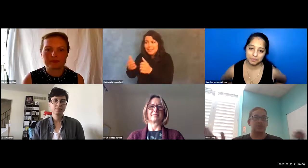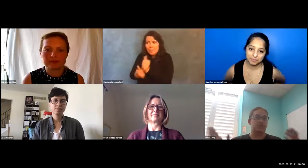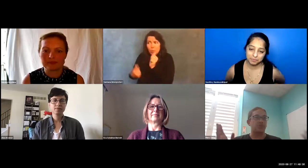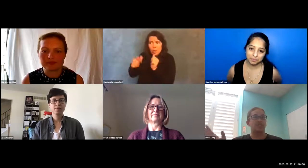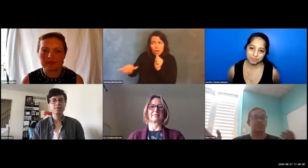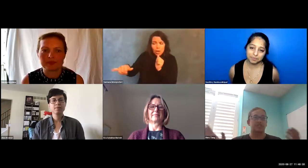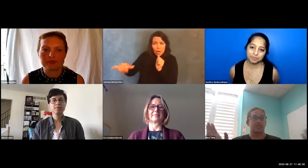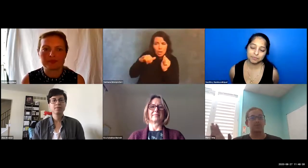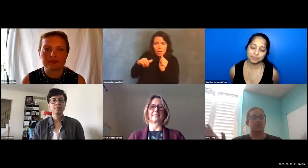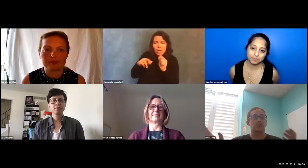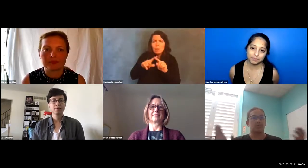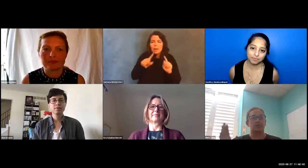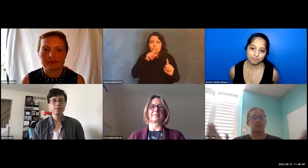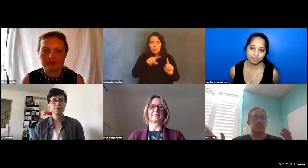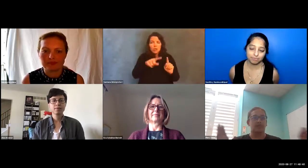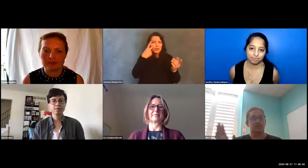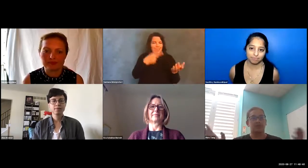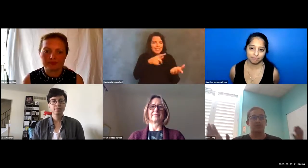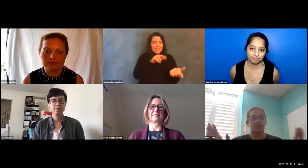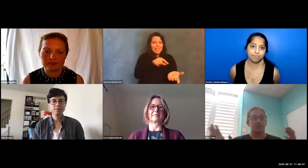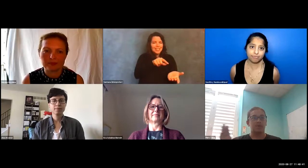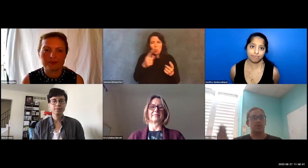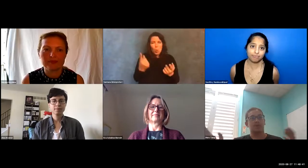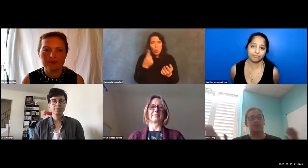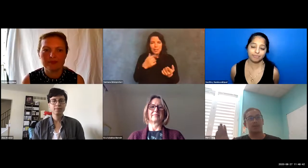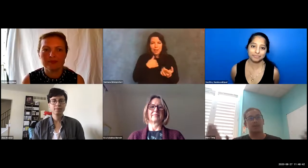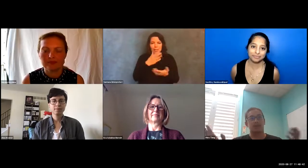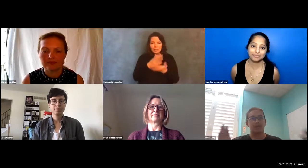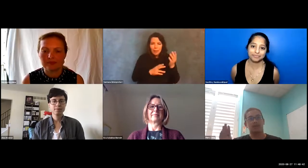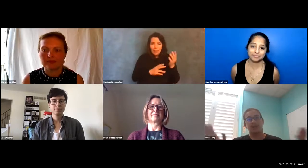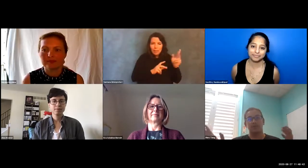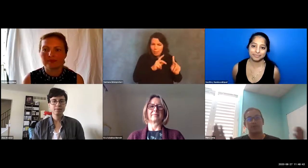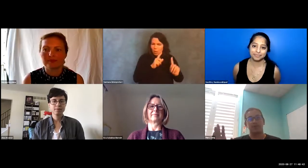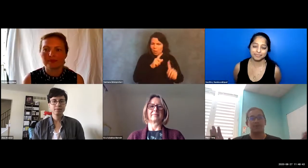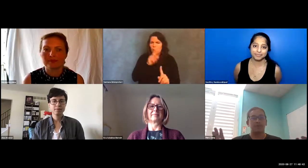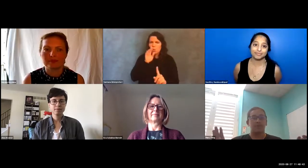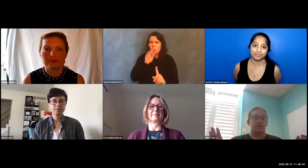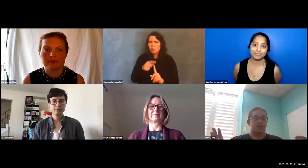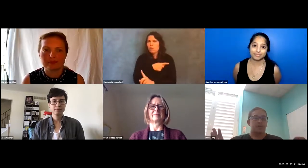has you see that you always have people that behave kind of differently.